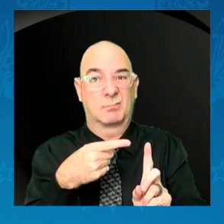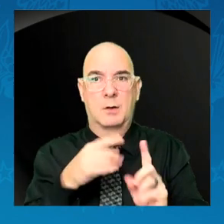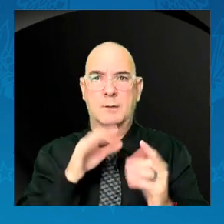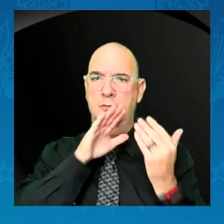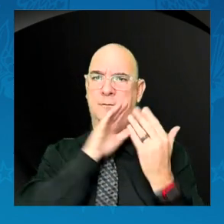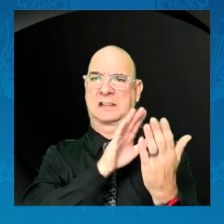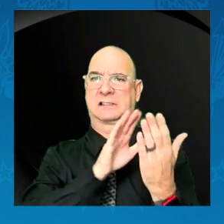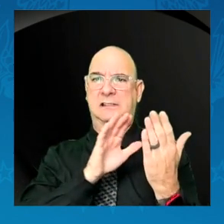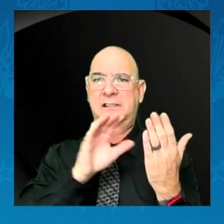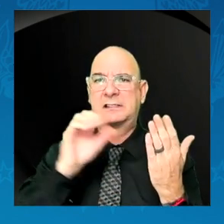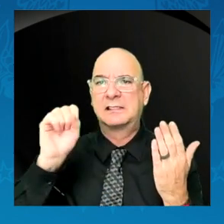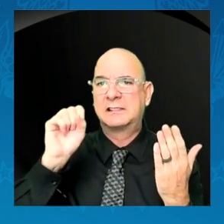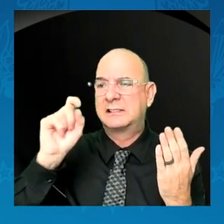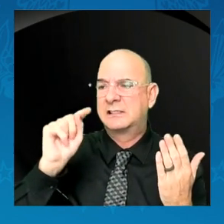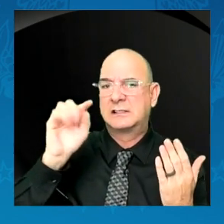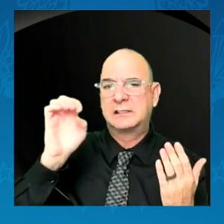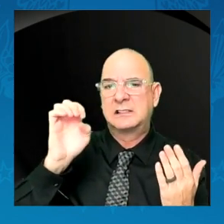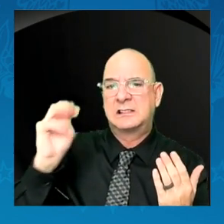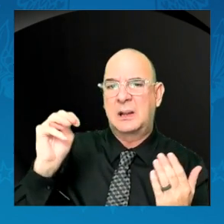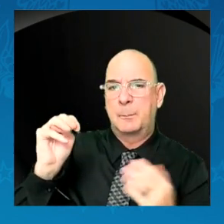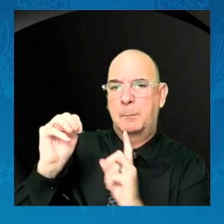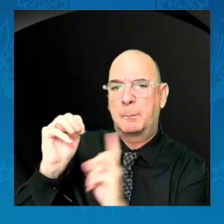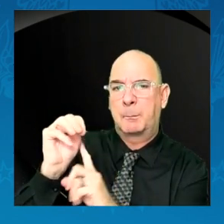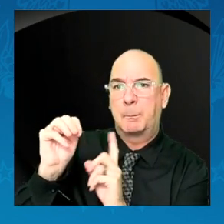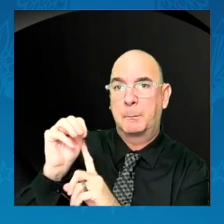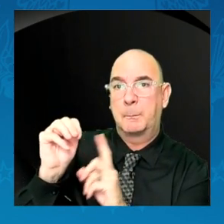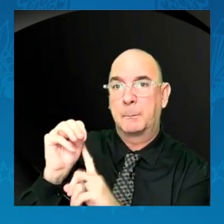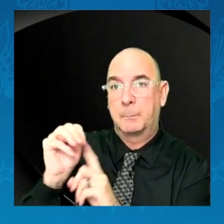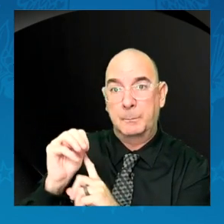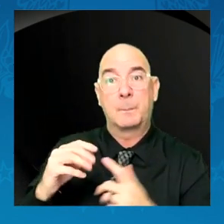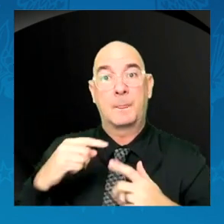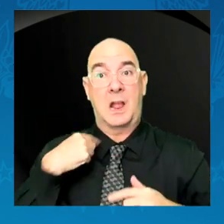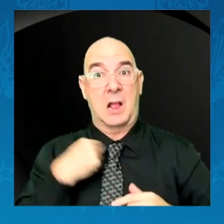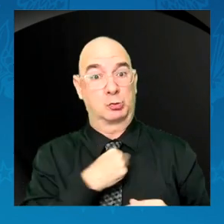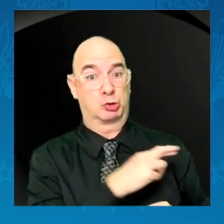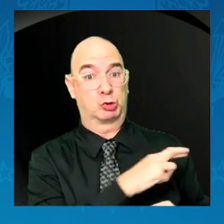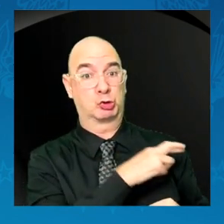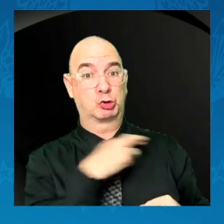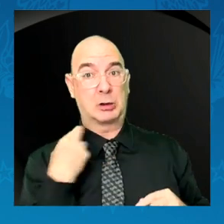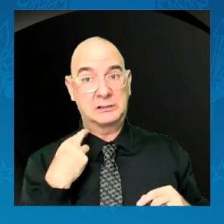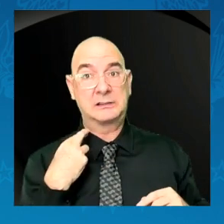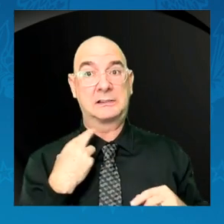that we will risk losing our competitive edge without a priority in that regard.